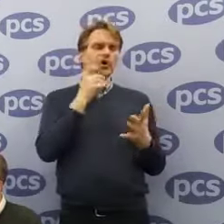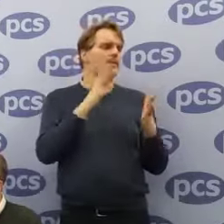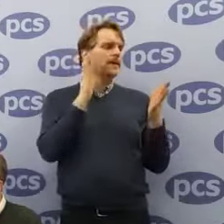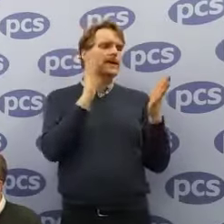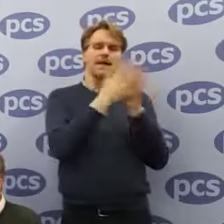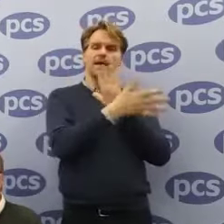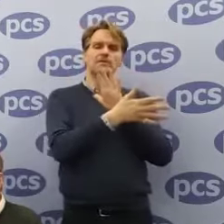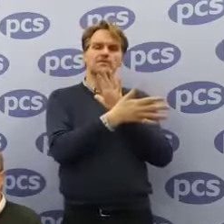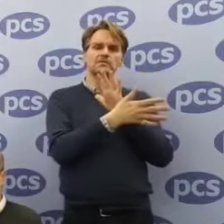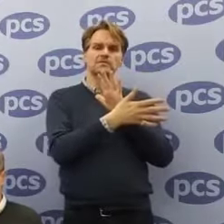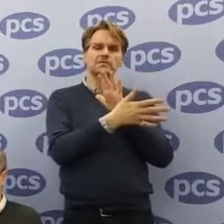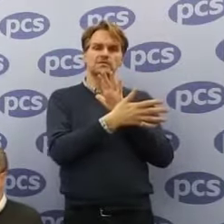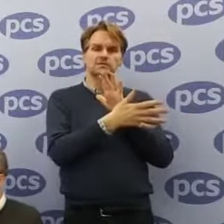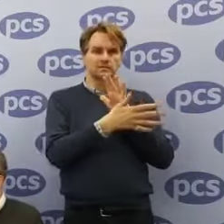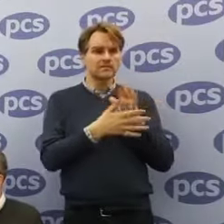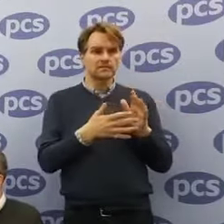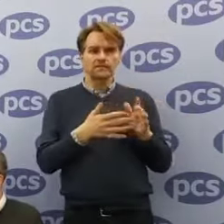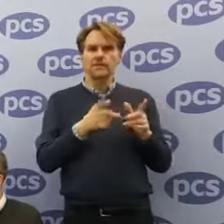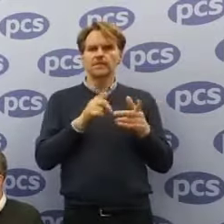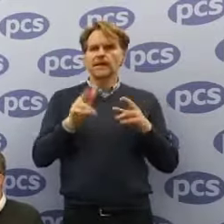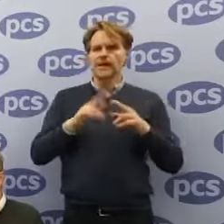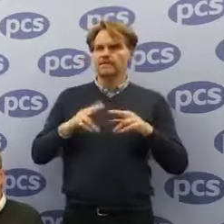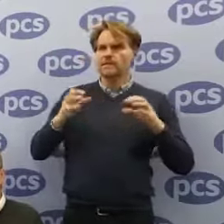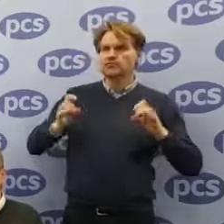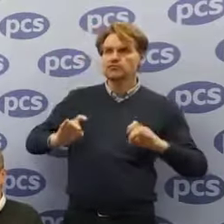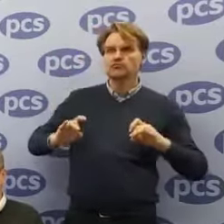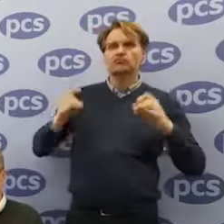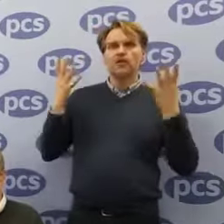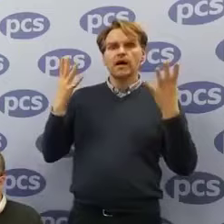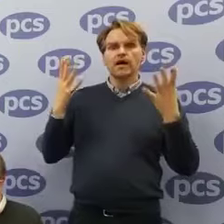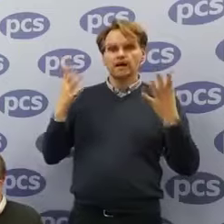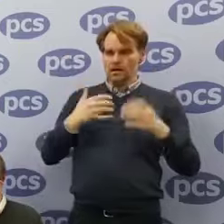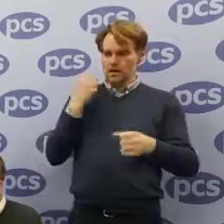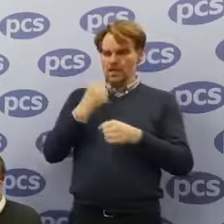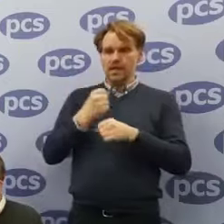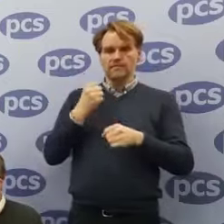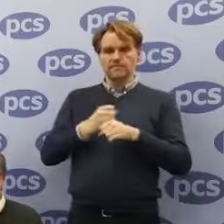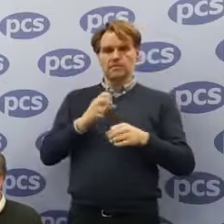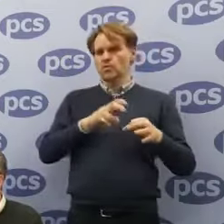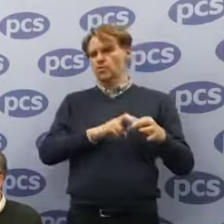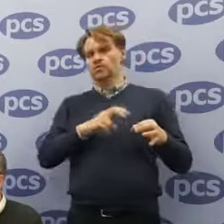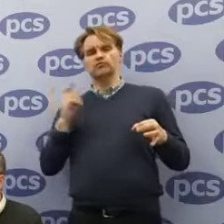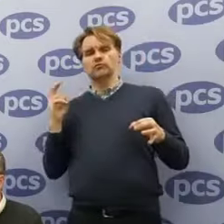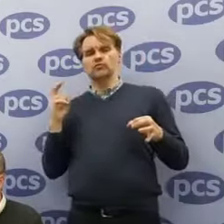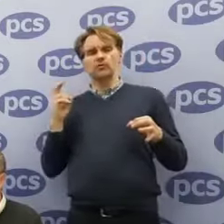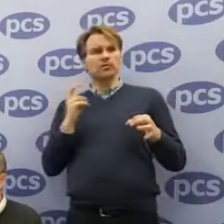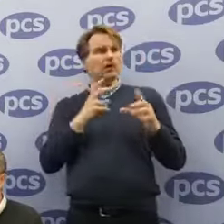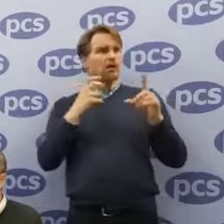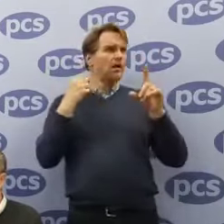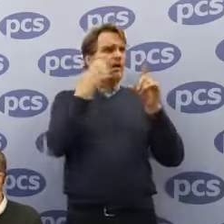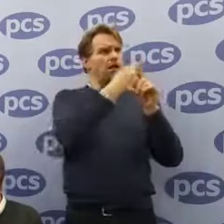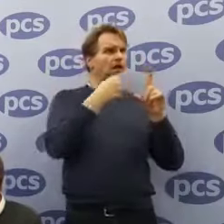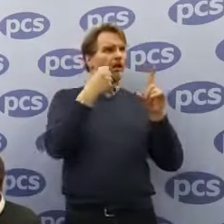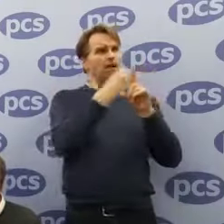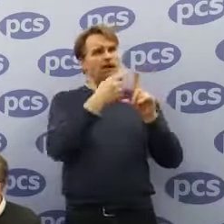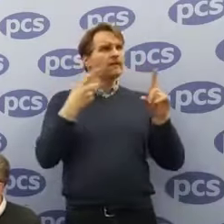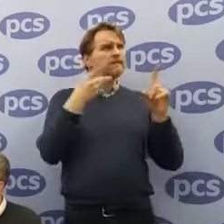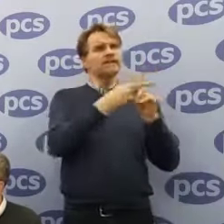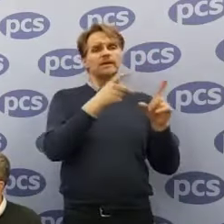their best, but if we have an industrial action where people are withdrawing cooperation and taking action, that disruption could be much, much bigger so